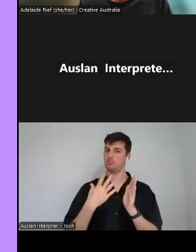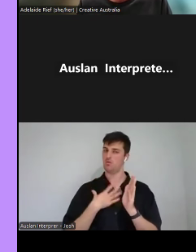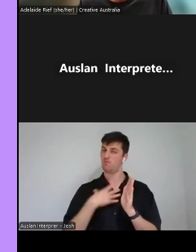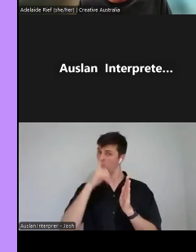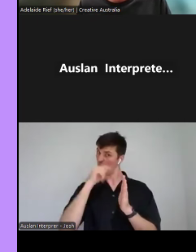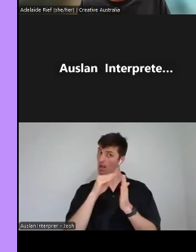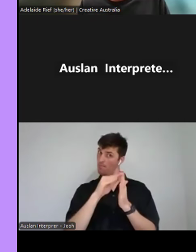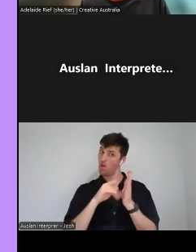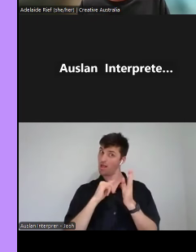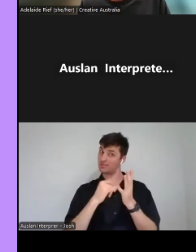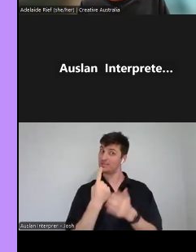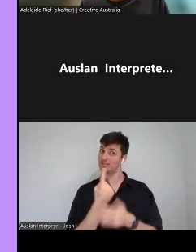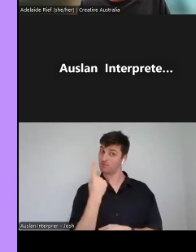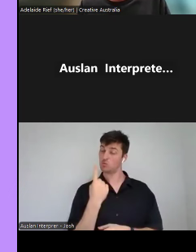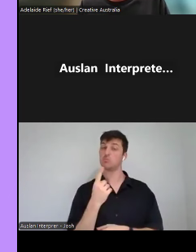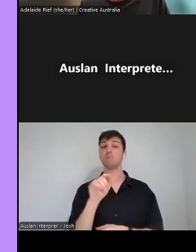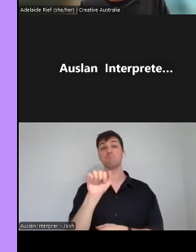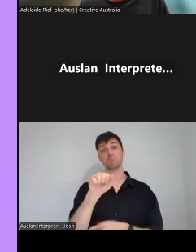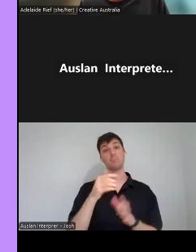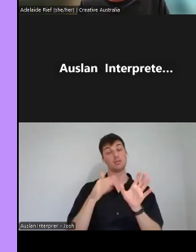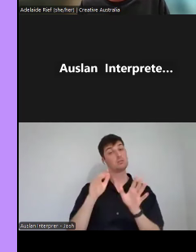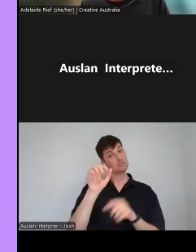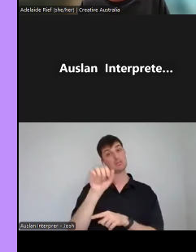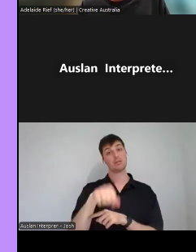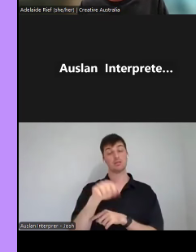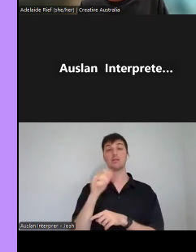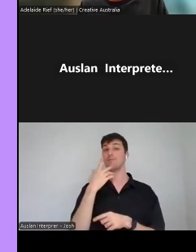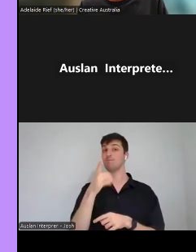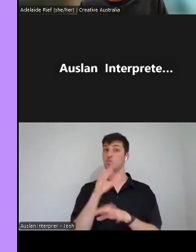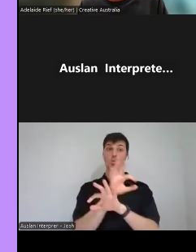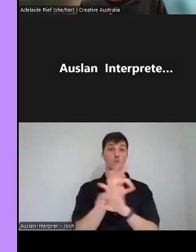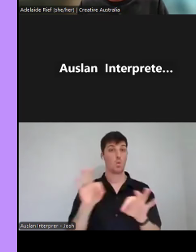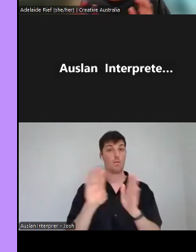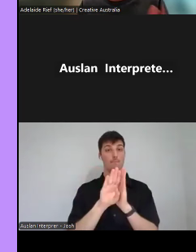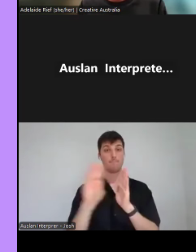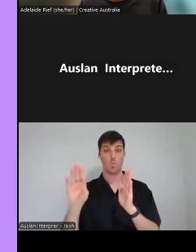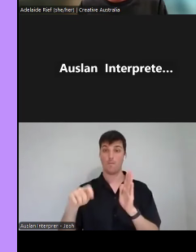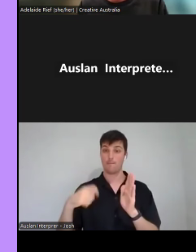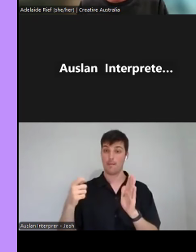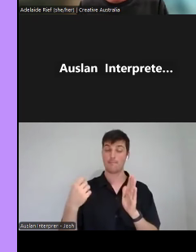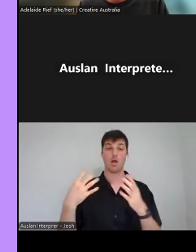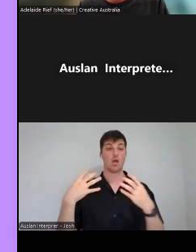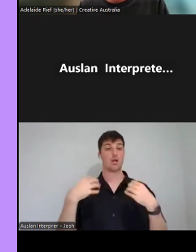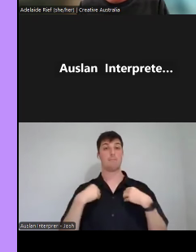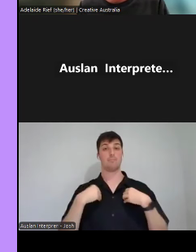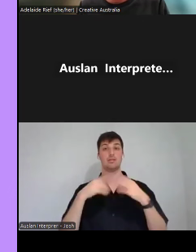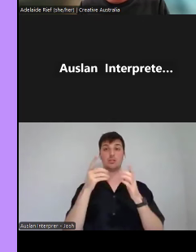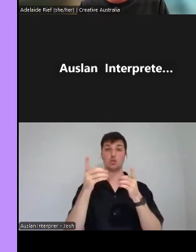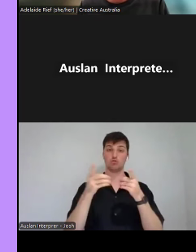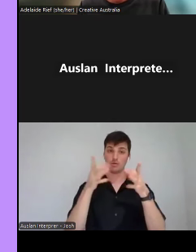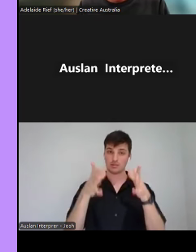answer is yes. If you were not a Board member or company Director, so you were not actually sitting